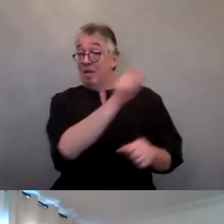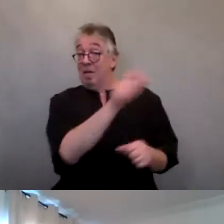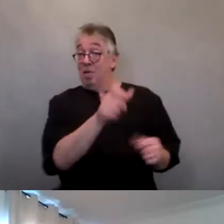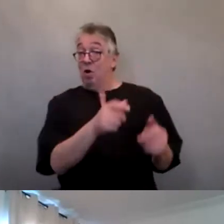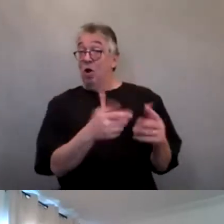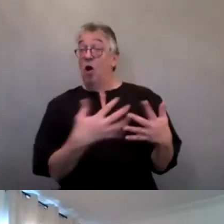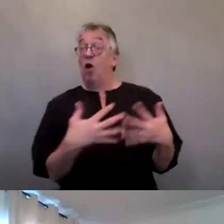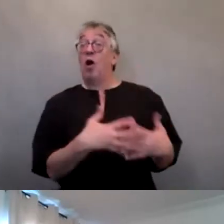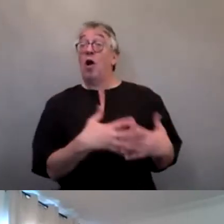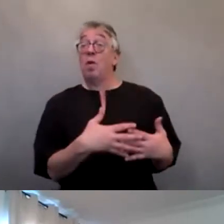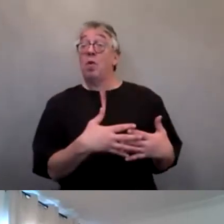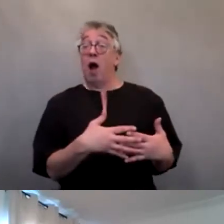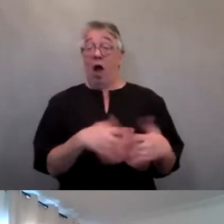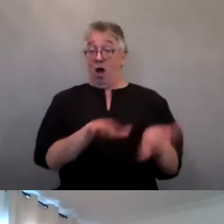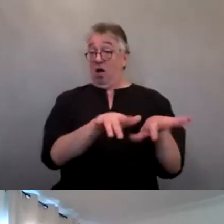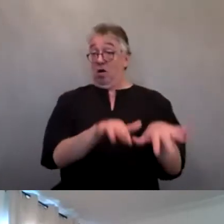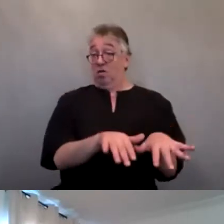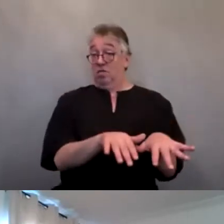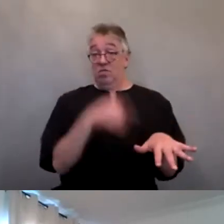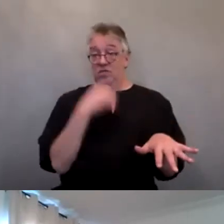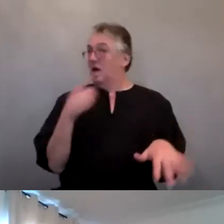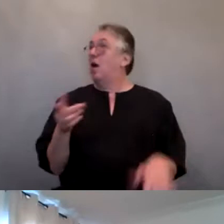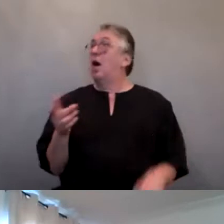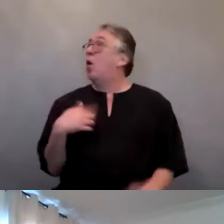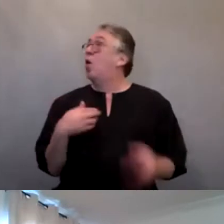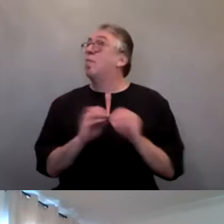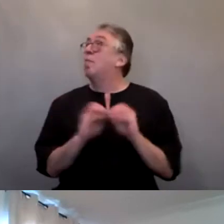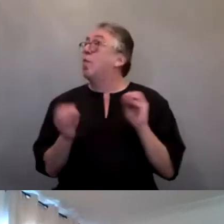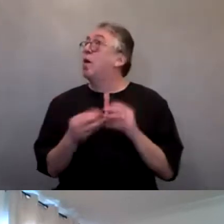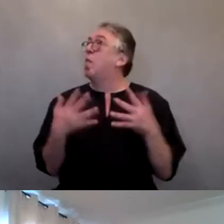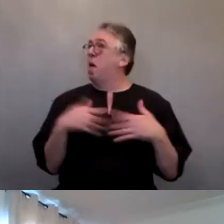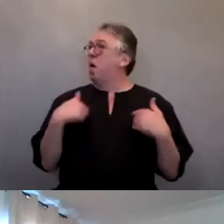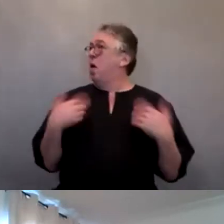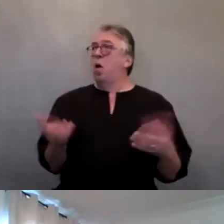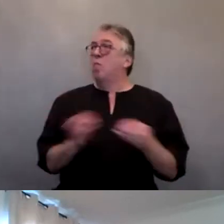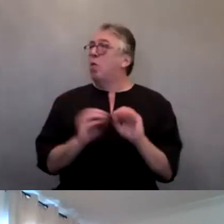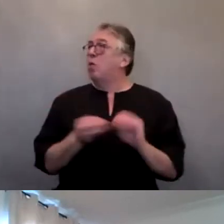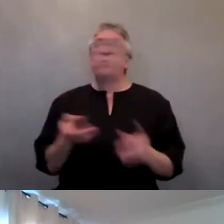that cochlear implant experience many times, people from